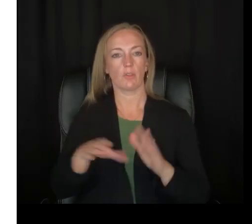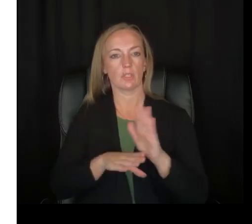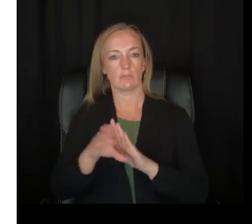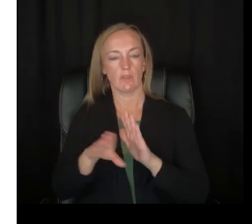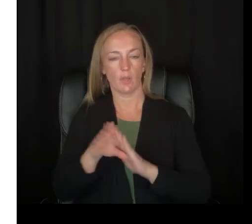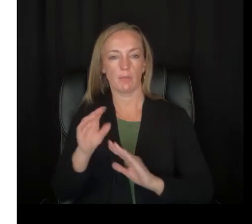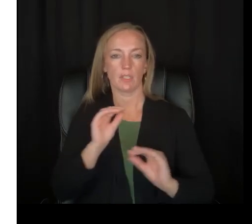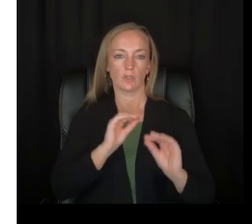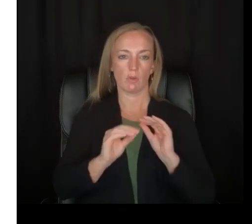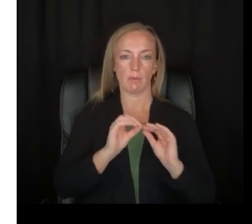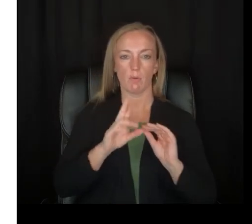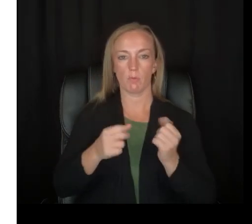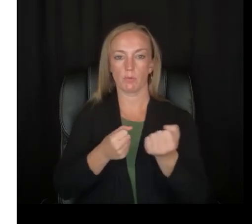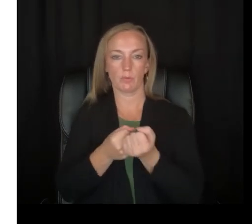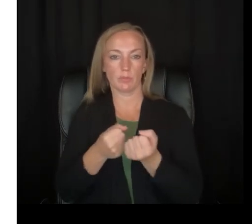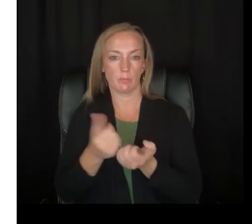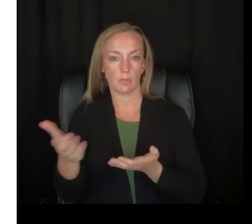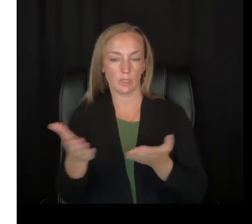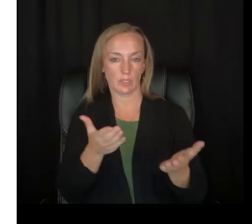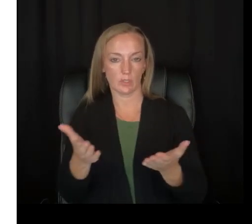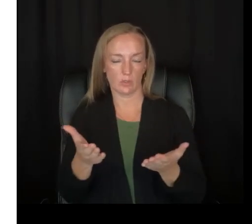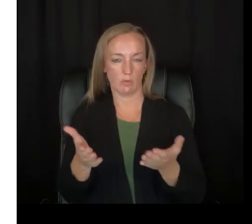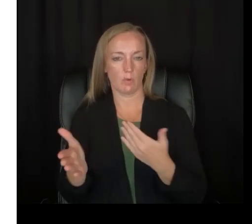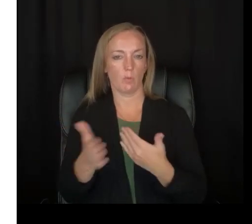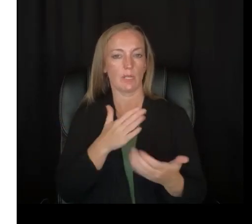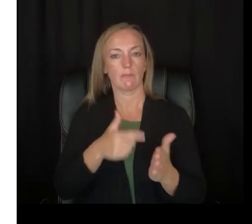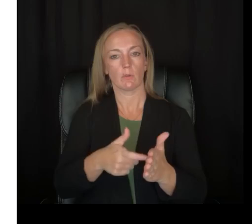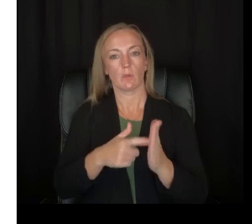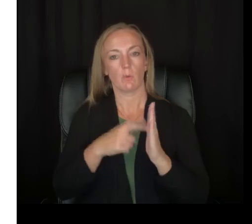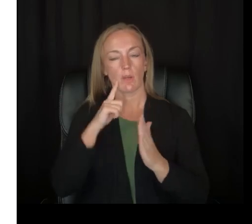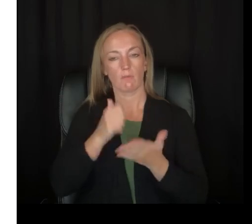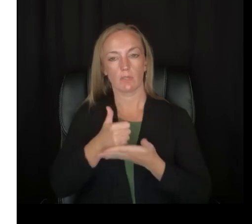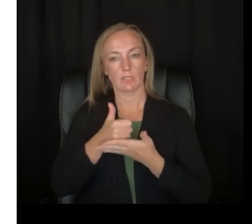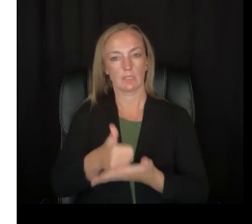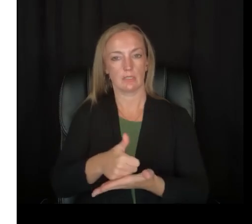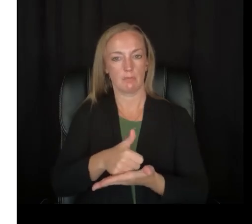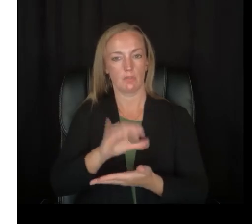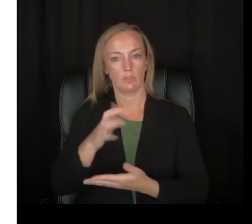corrective or supportive services as are required to assist a child with a